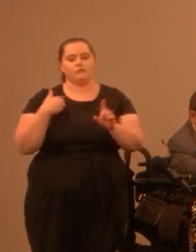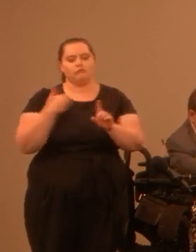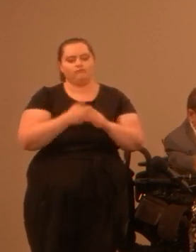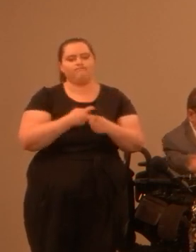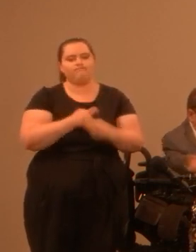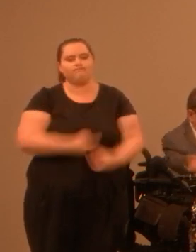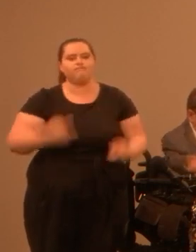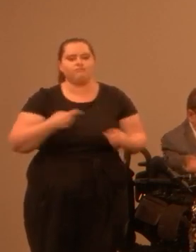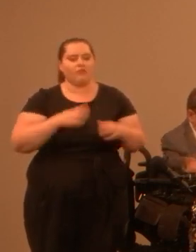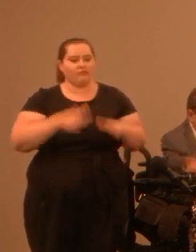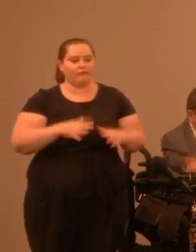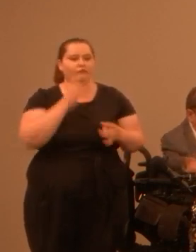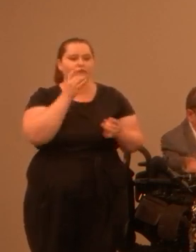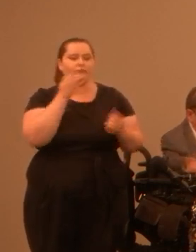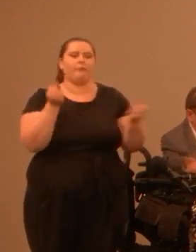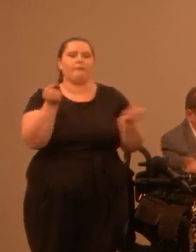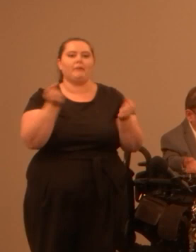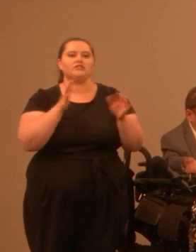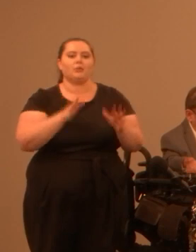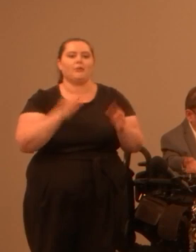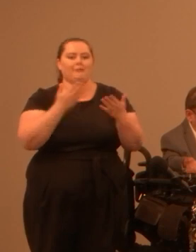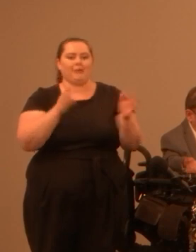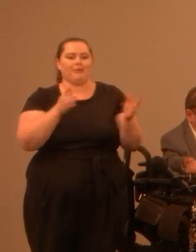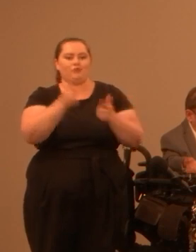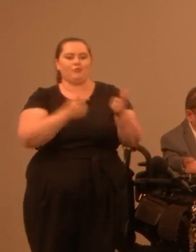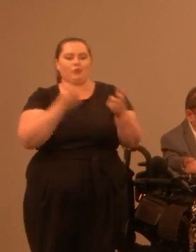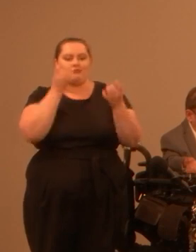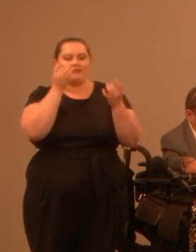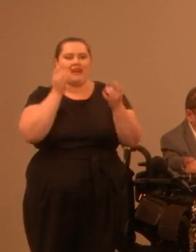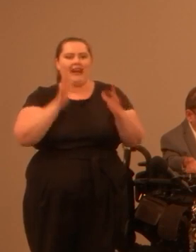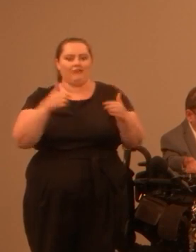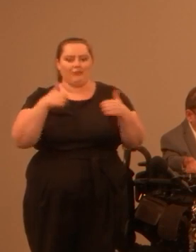Bus stops, you know, public transport. So you know, while it's in proof